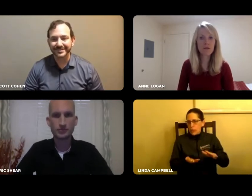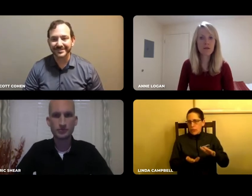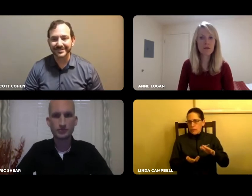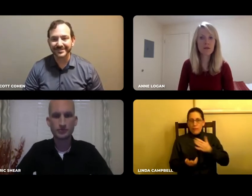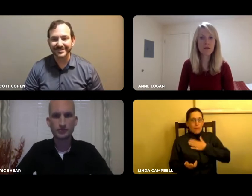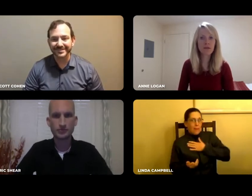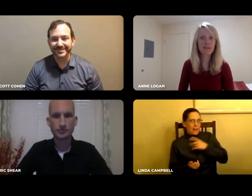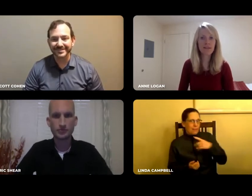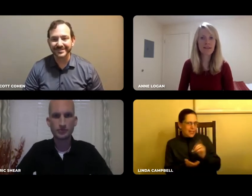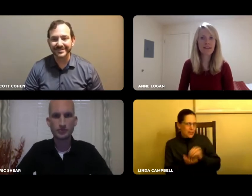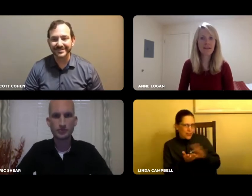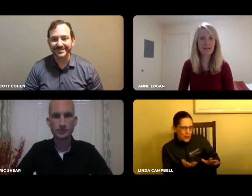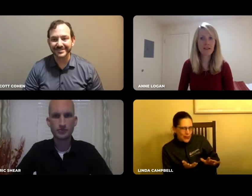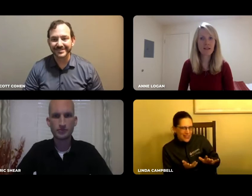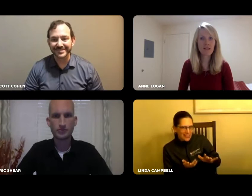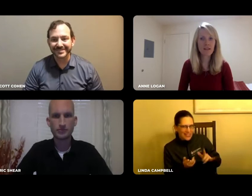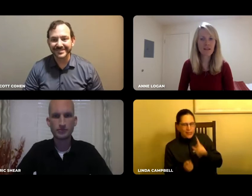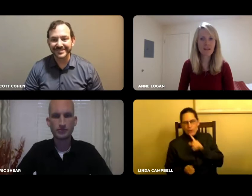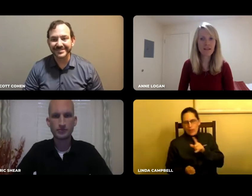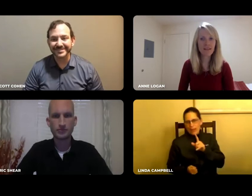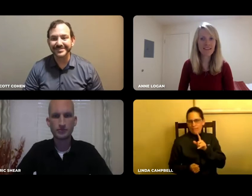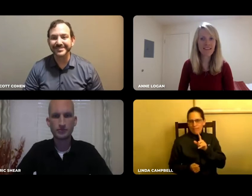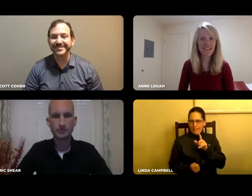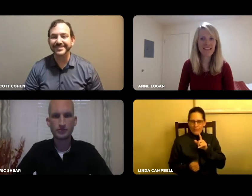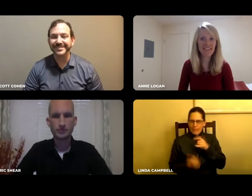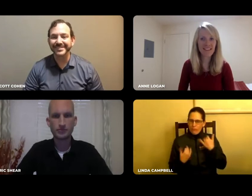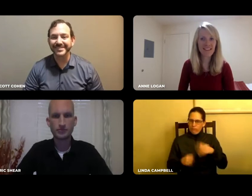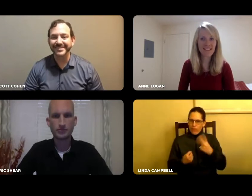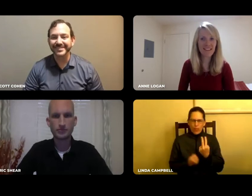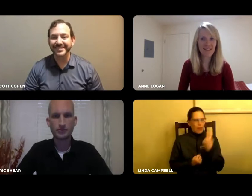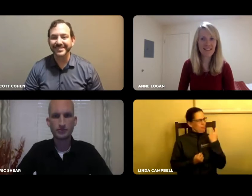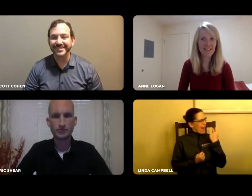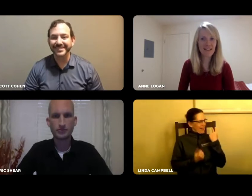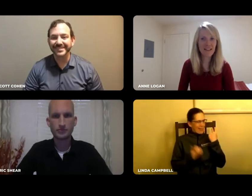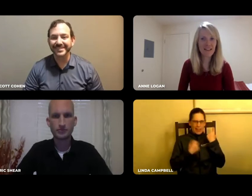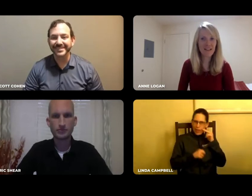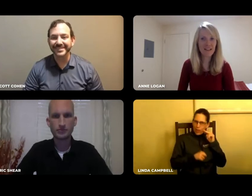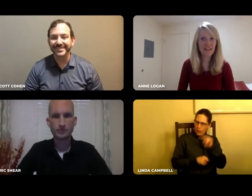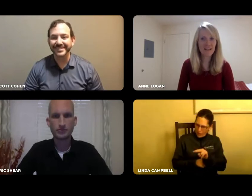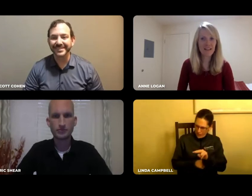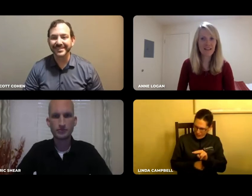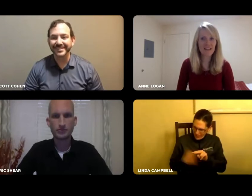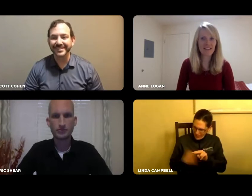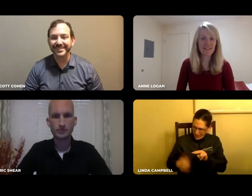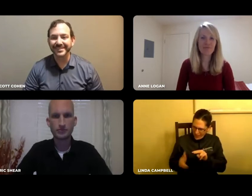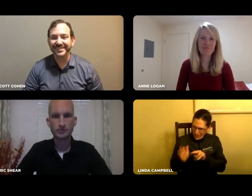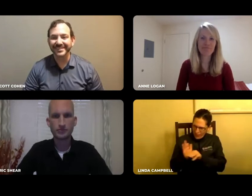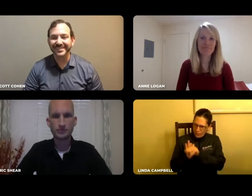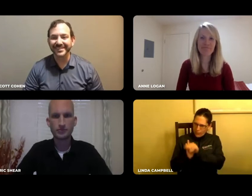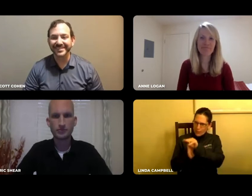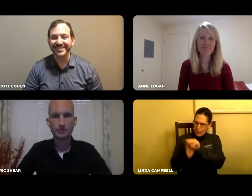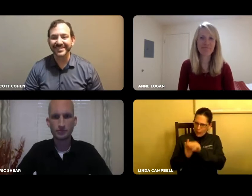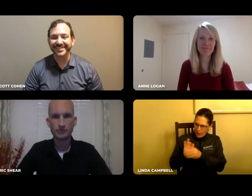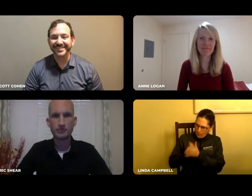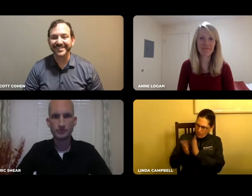My PhD students -- it's amazing -- I look back to my experience --